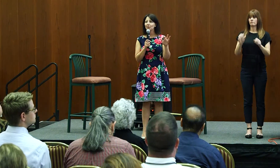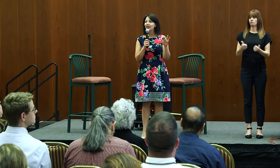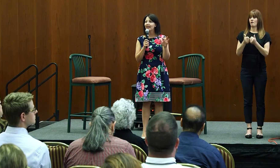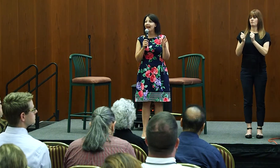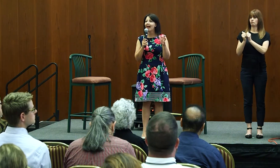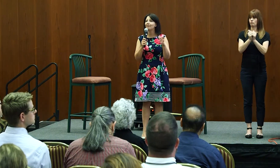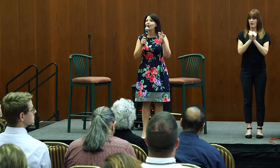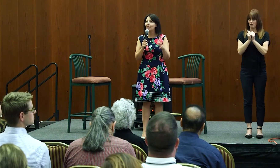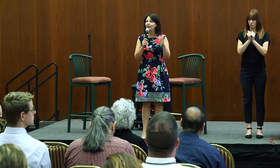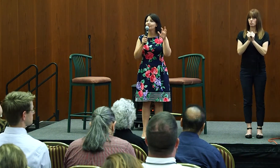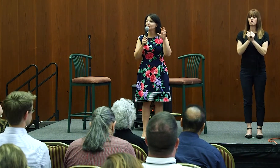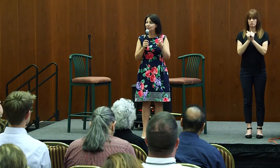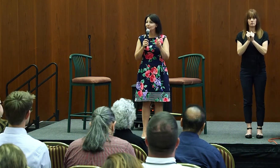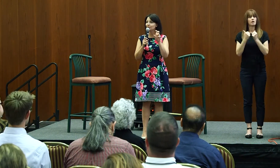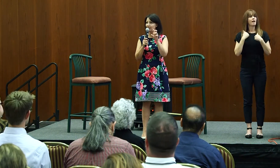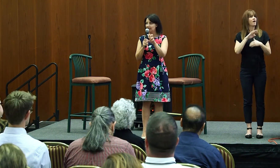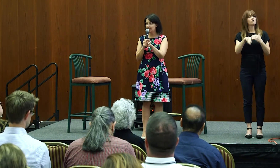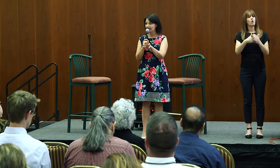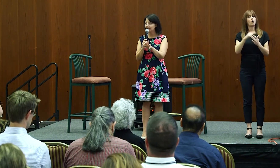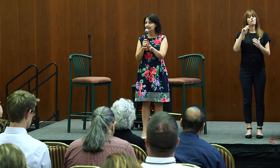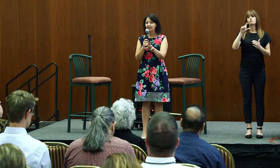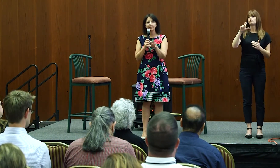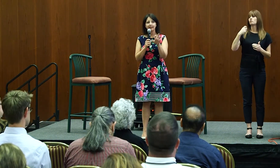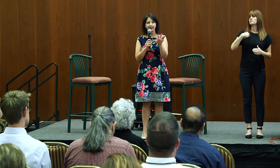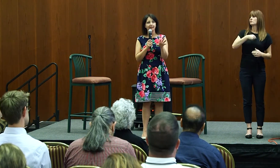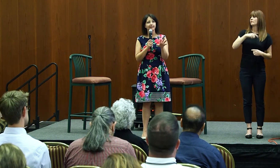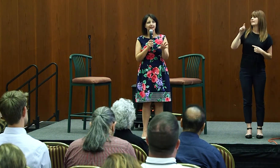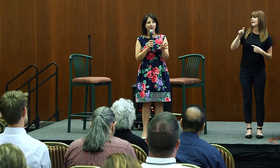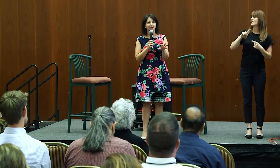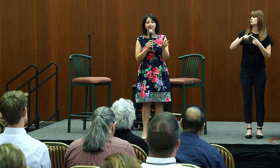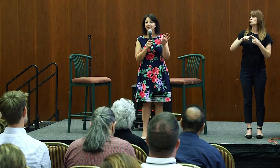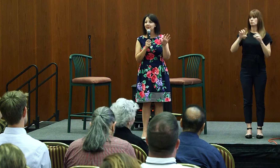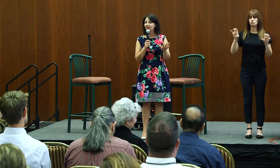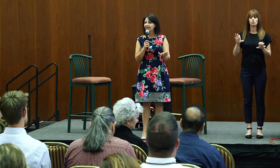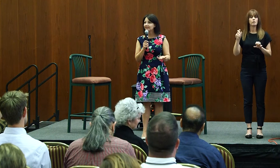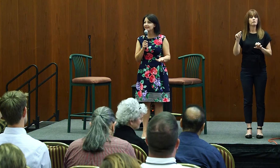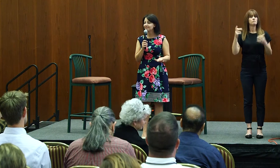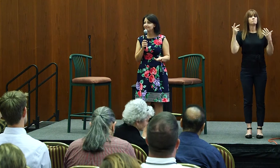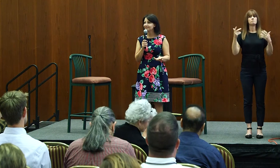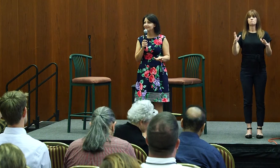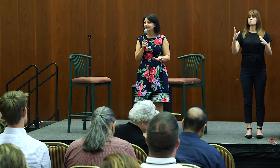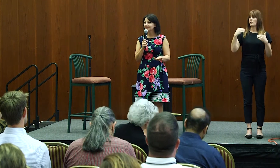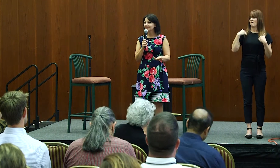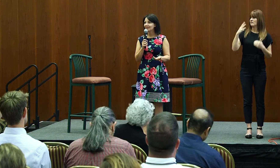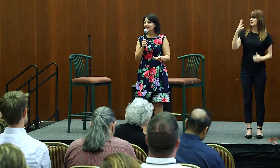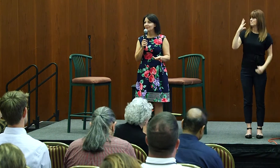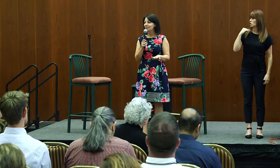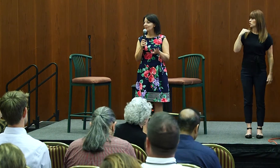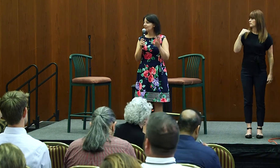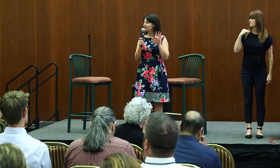we have all the tools we need to get this done. We have experience. We have